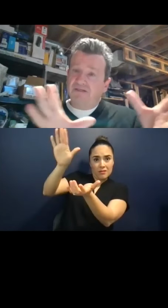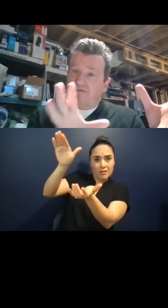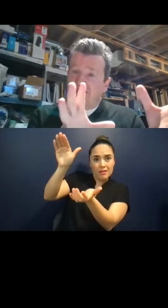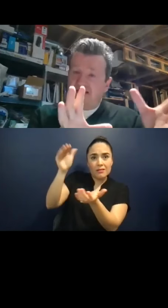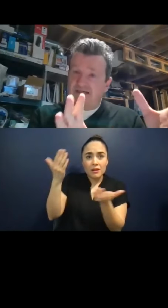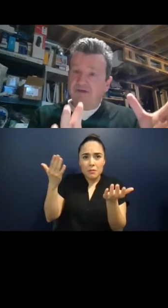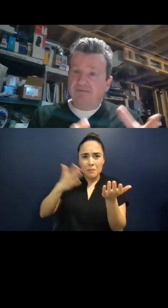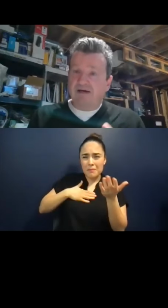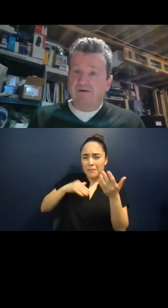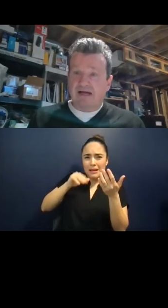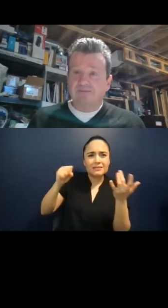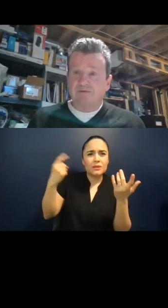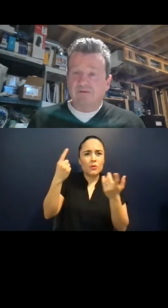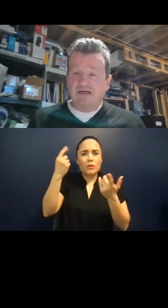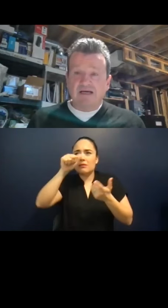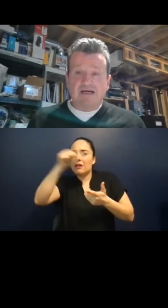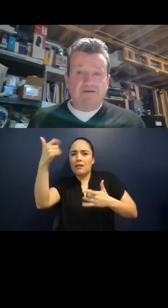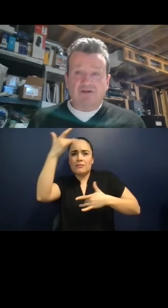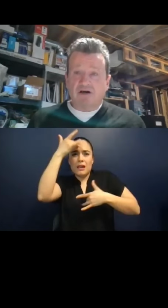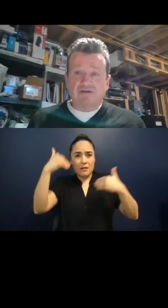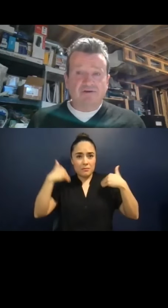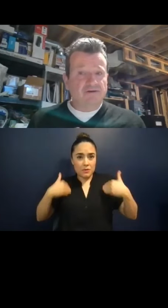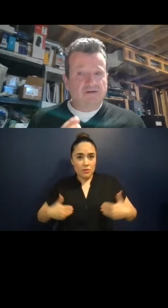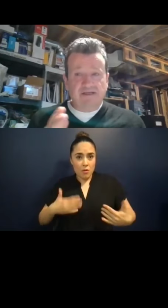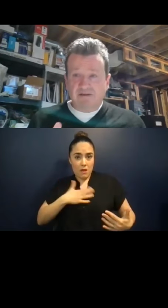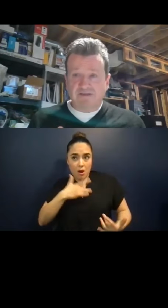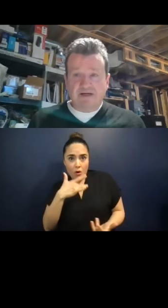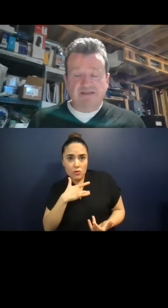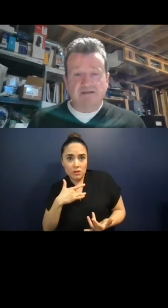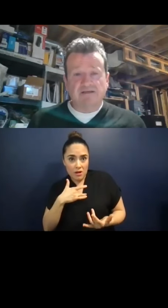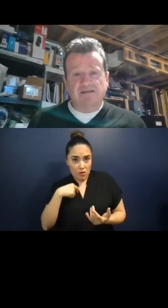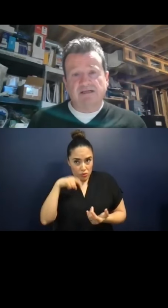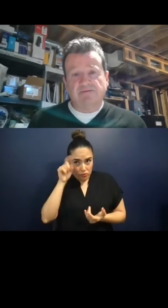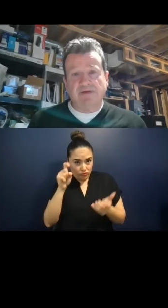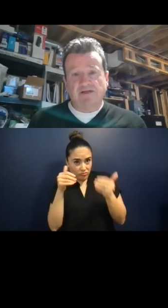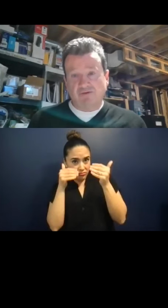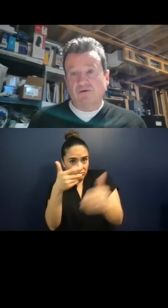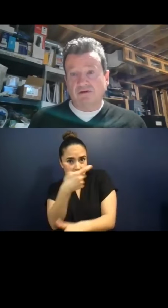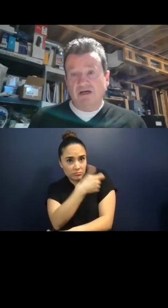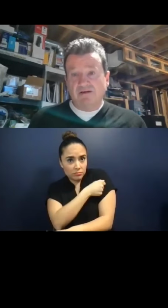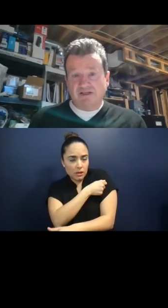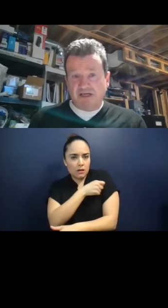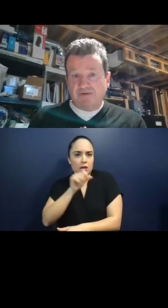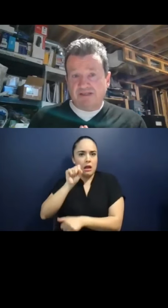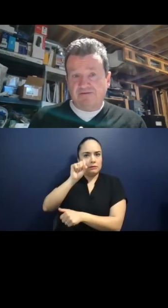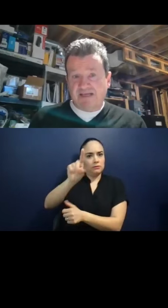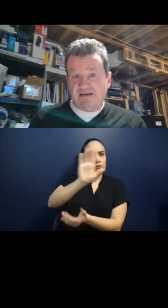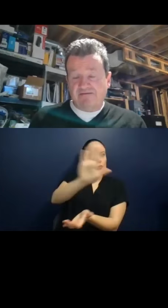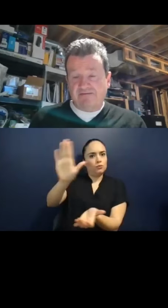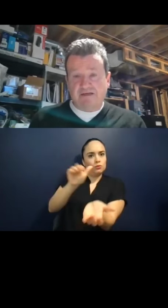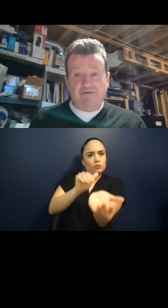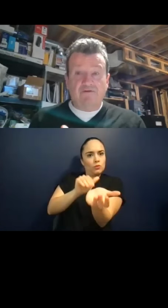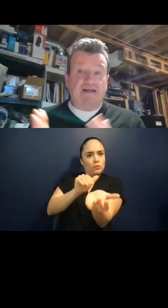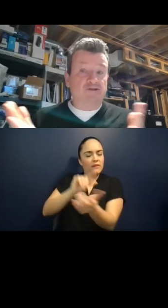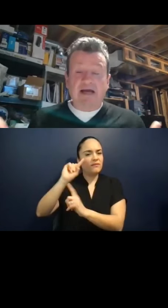. Especially if you have a ongoing condition, Crohn's, colitis particular disability , MS, MD you want to make sure you speak to a subject matter